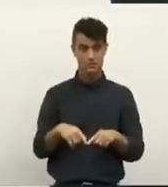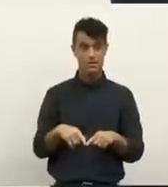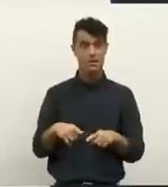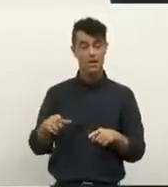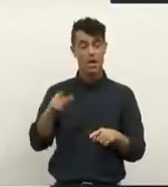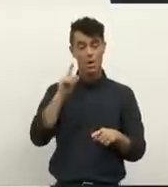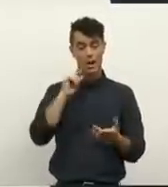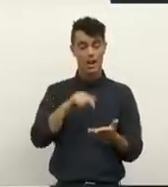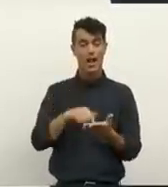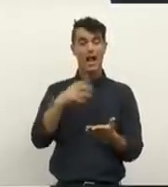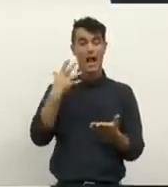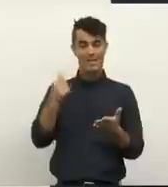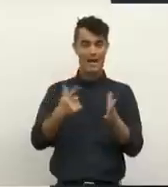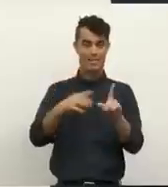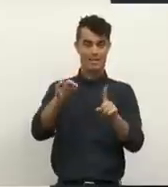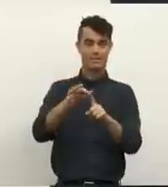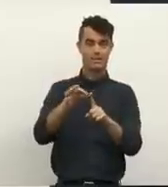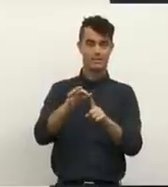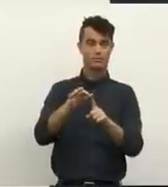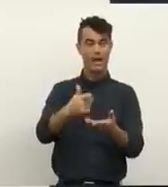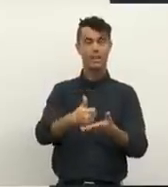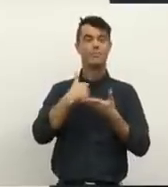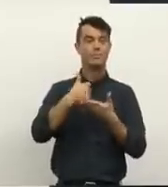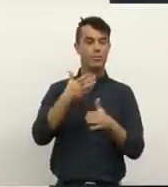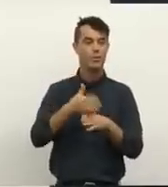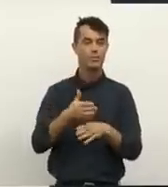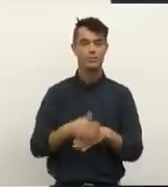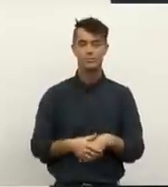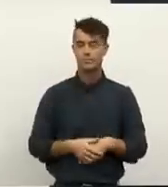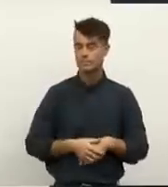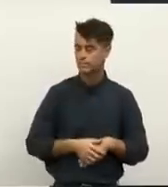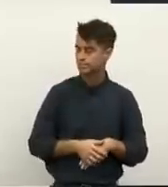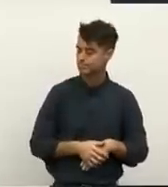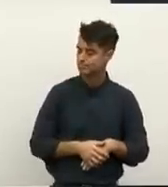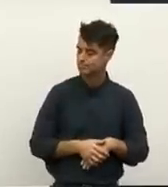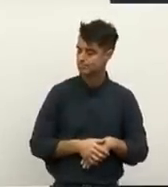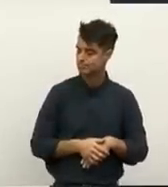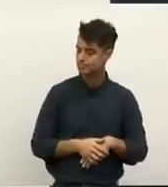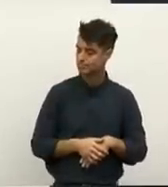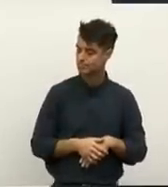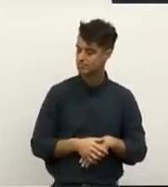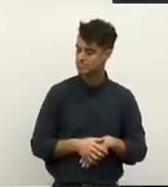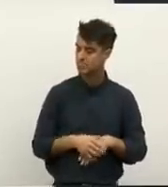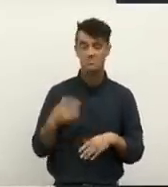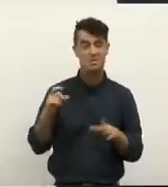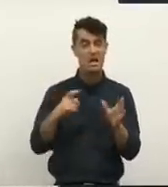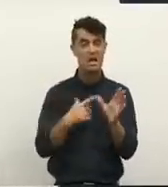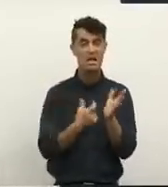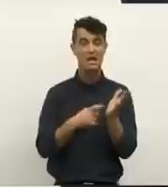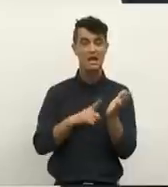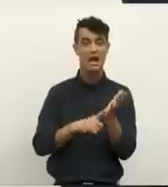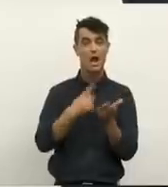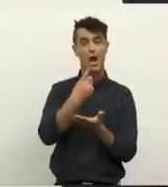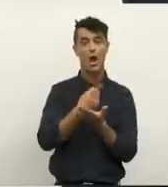or the thing that makes that work. If Carl just needs a phone to answer his phone calls,